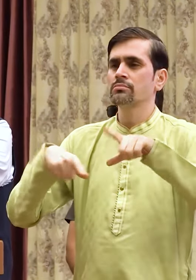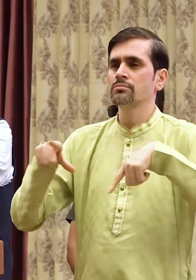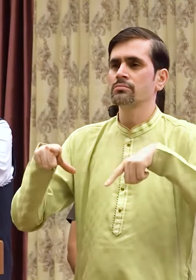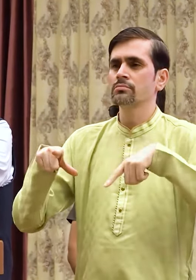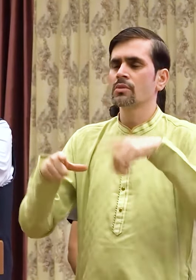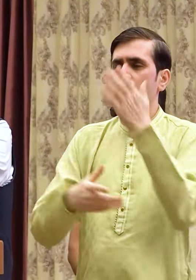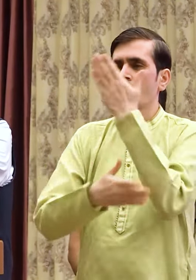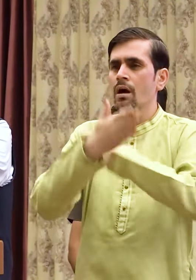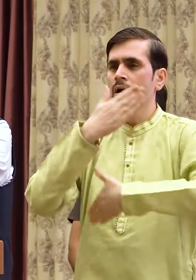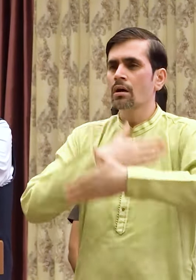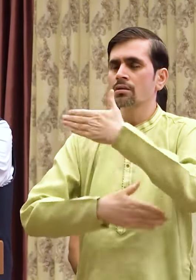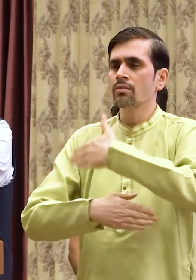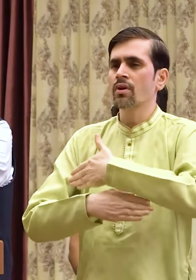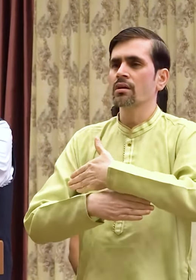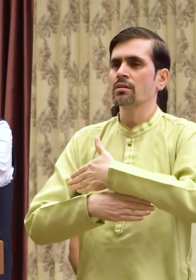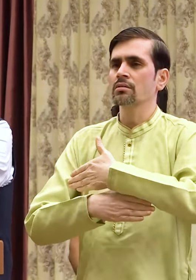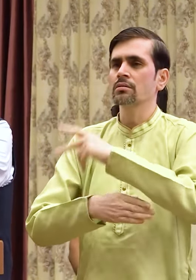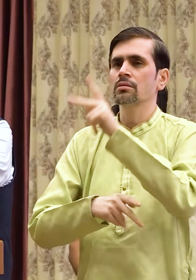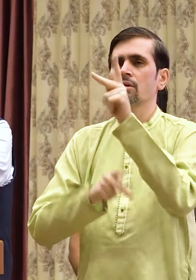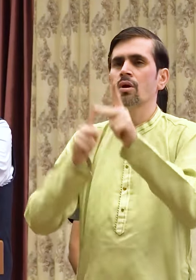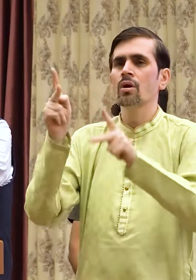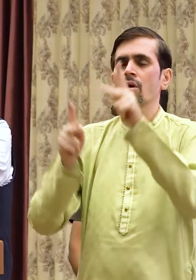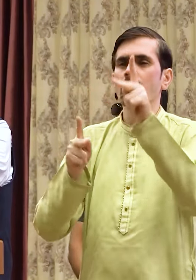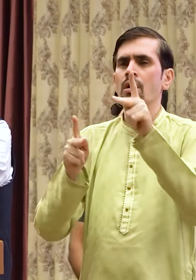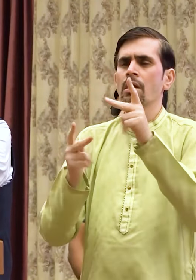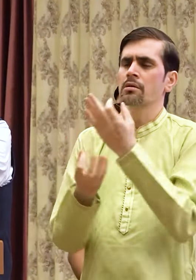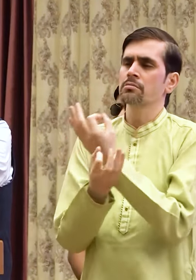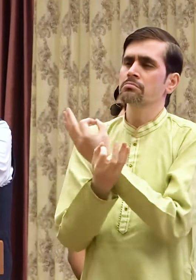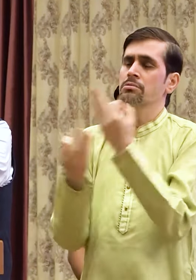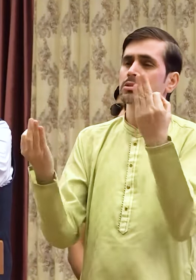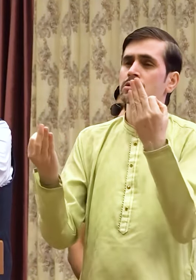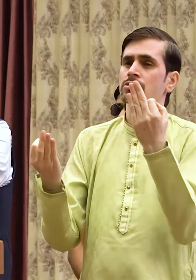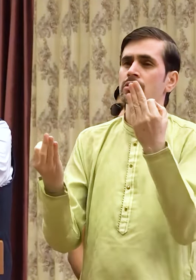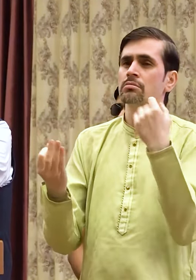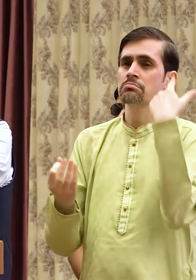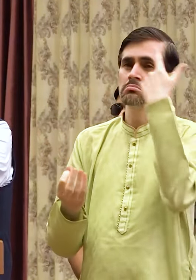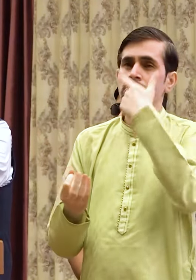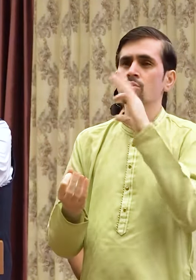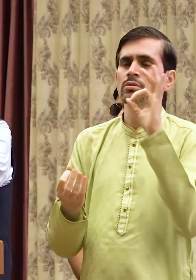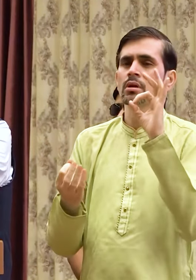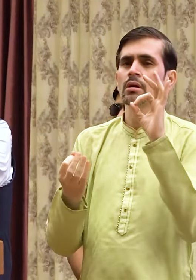people in Nagpur, a very beautiful inclusive park